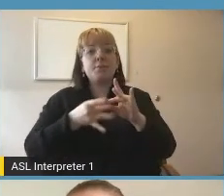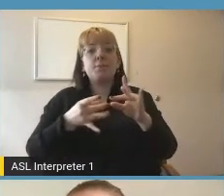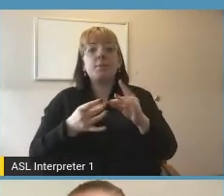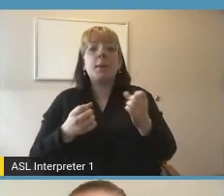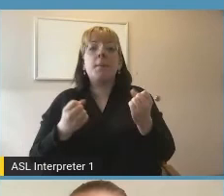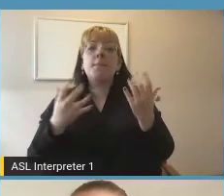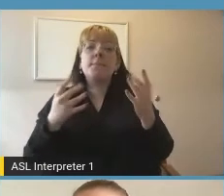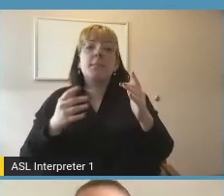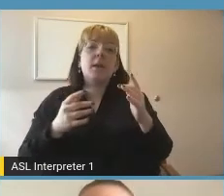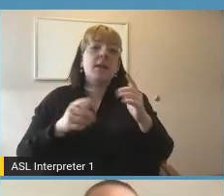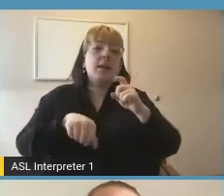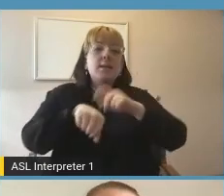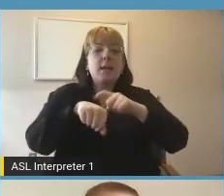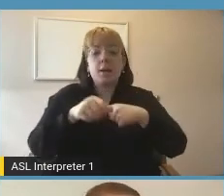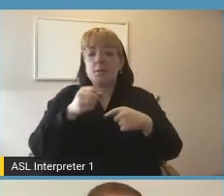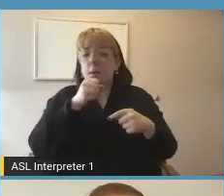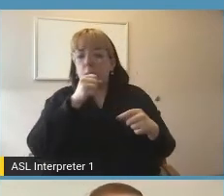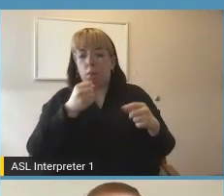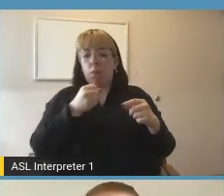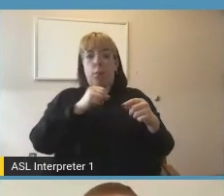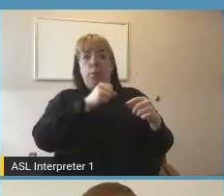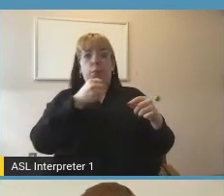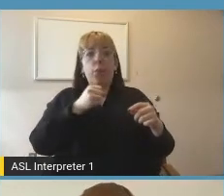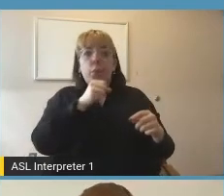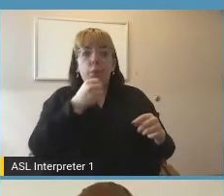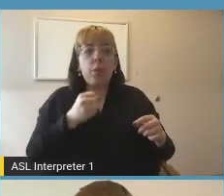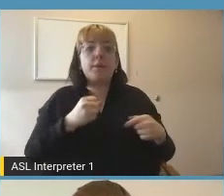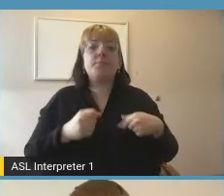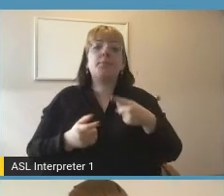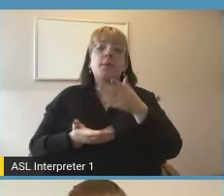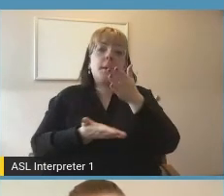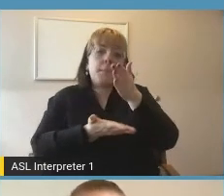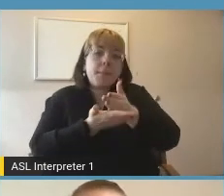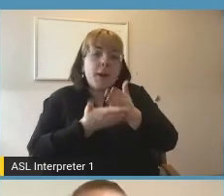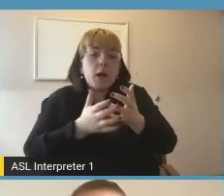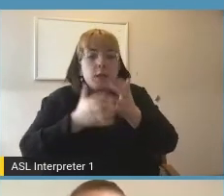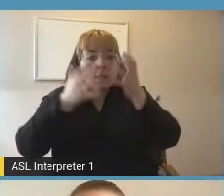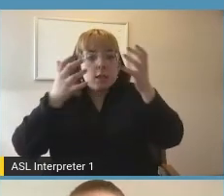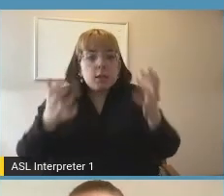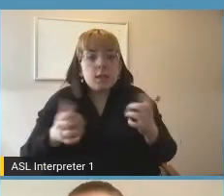the microphone. He pauses a lot. He is kind of struggling to articulate what he wants